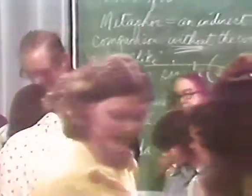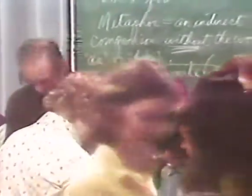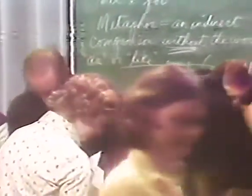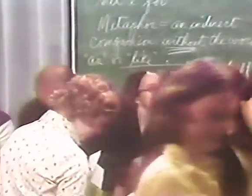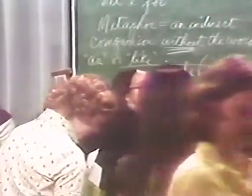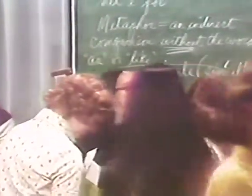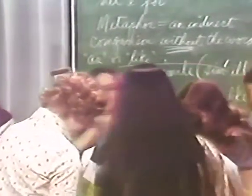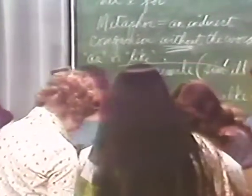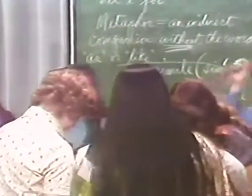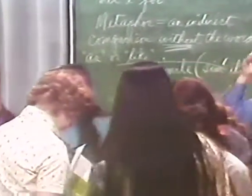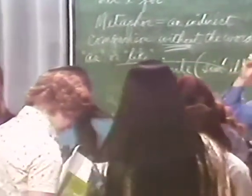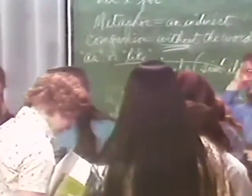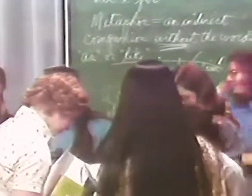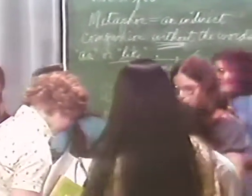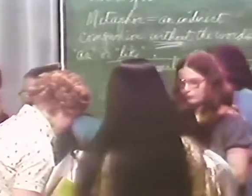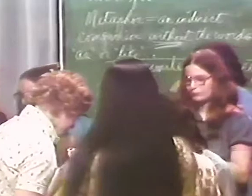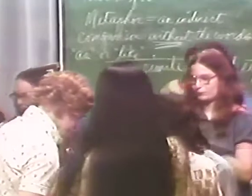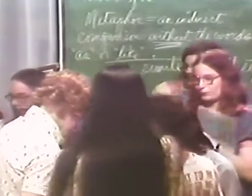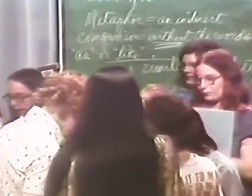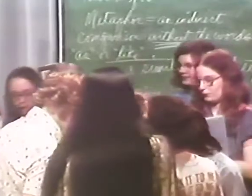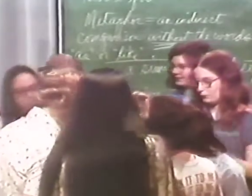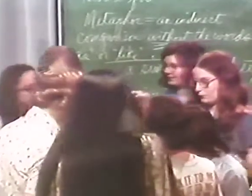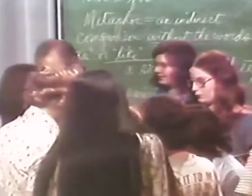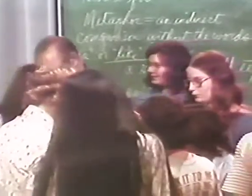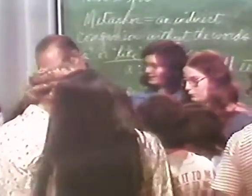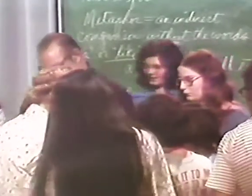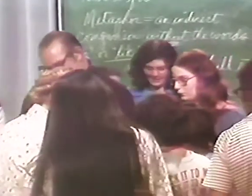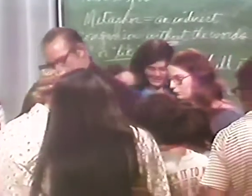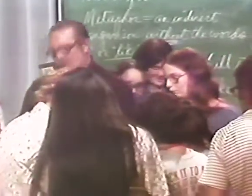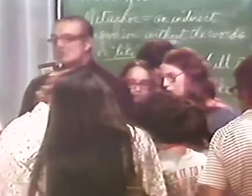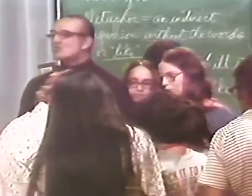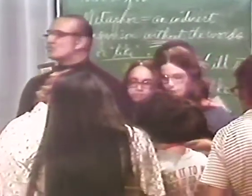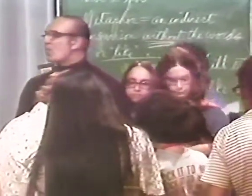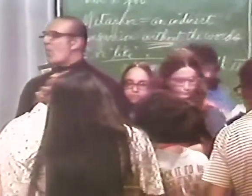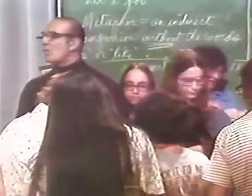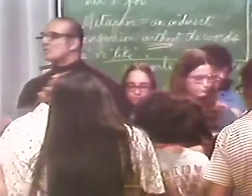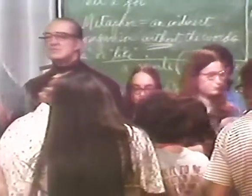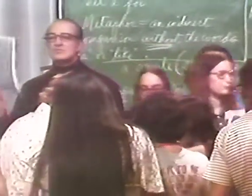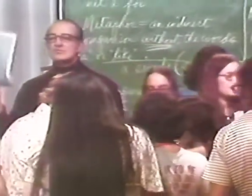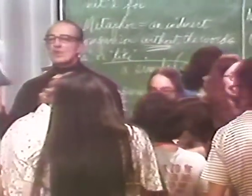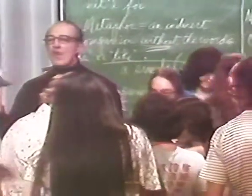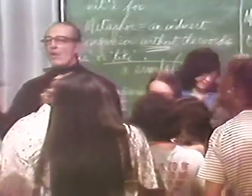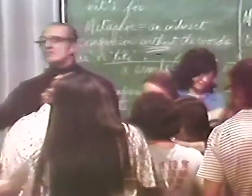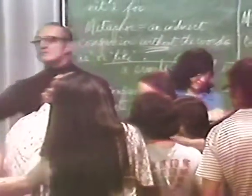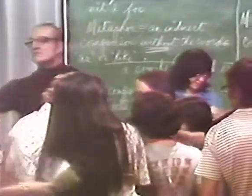SEE WHAT I GOT? SEE WHAT I GOT? AN "A." YOU PROBABLY GOT "A."